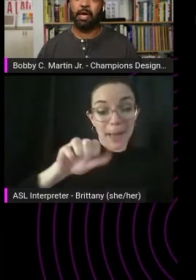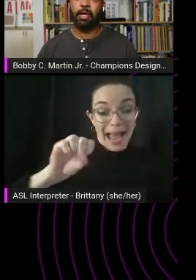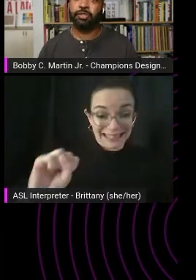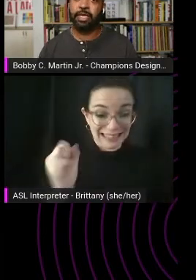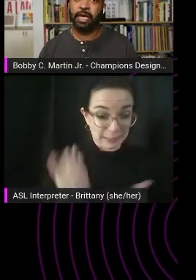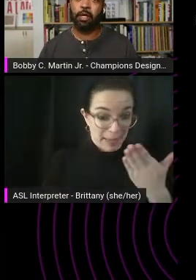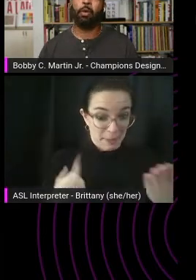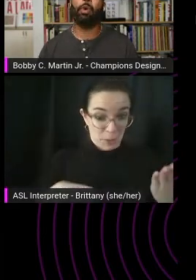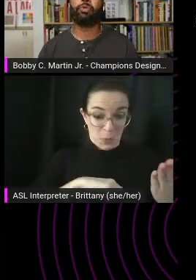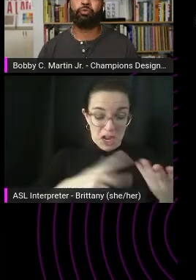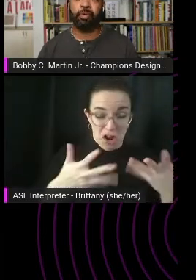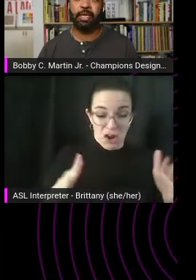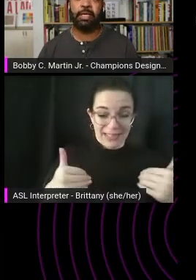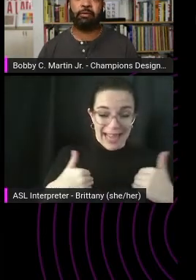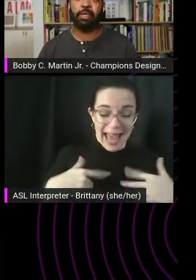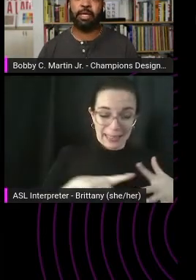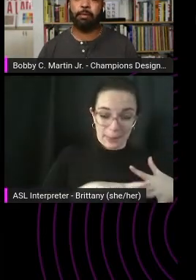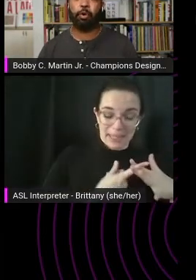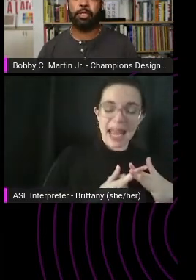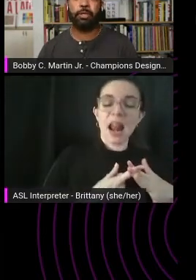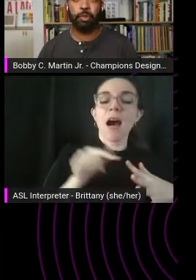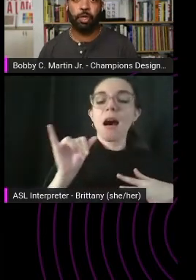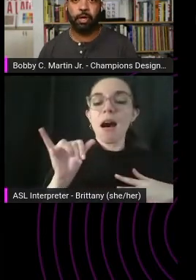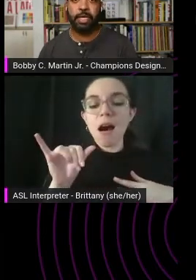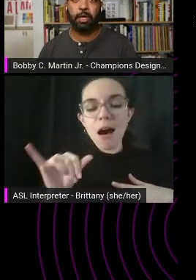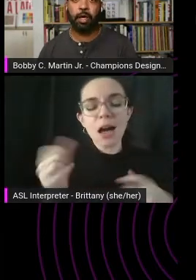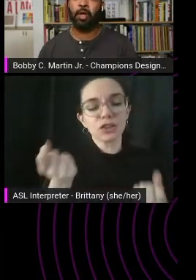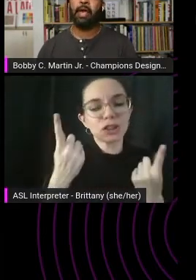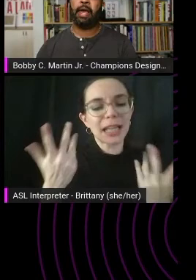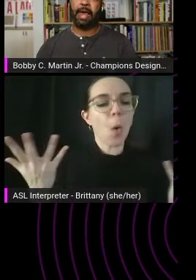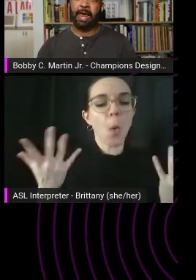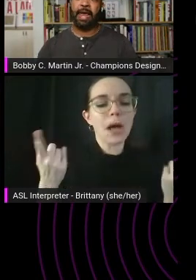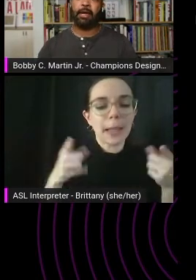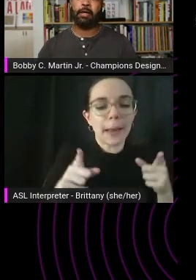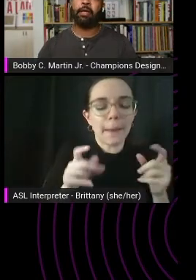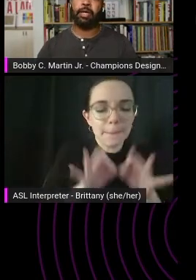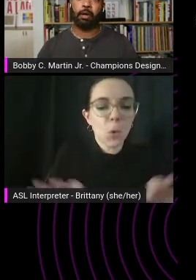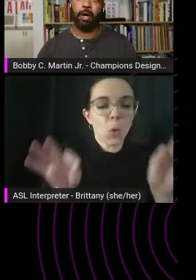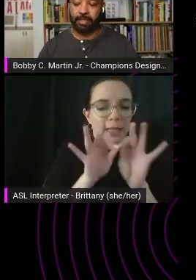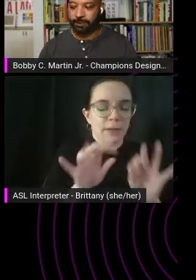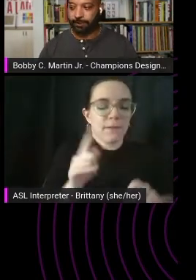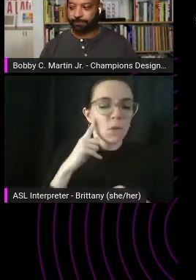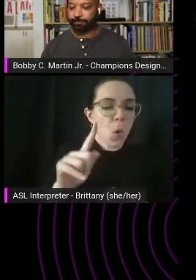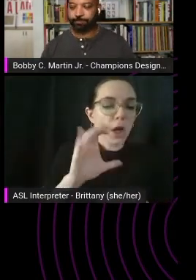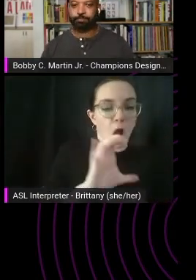and understand what was really, really important to both Carnegie Hall and their audience.